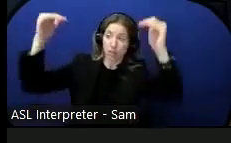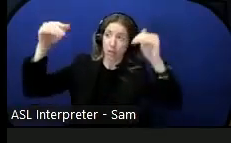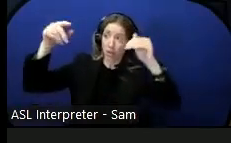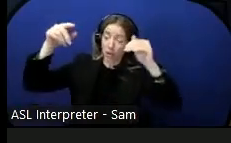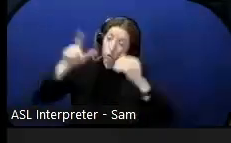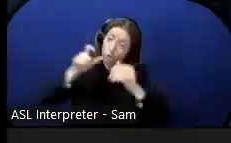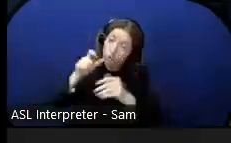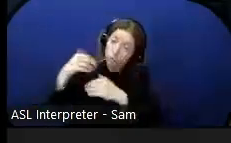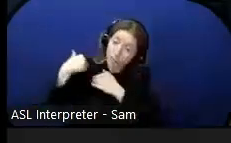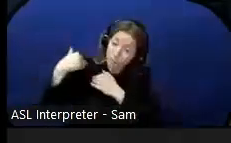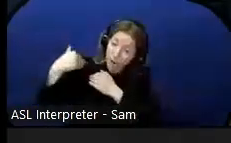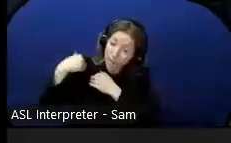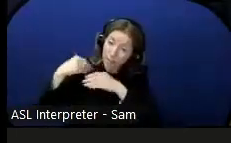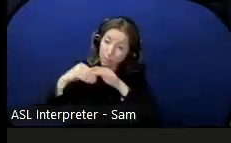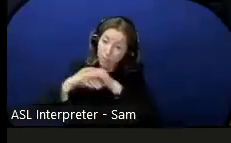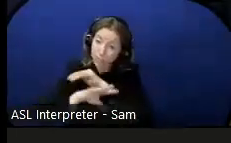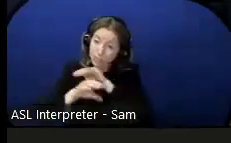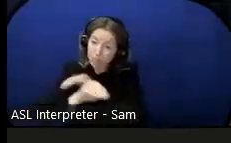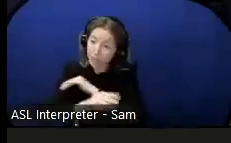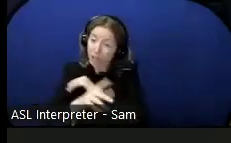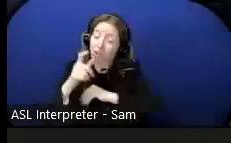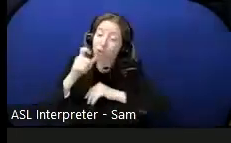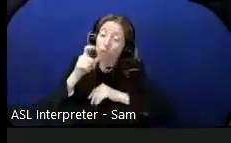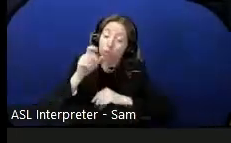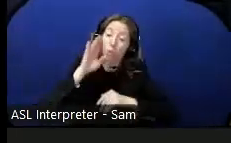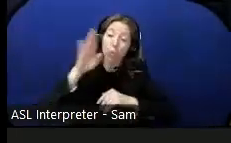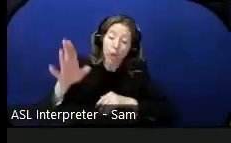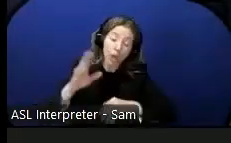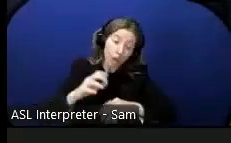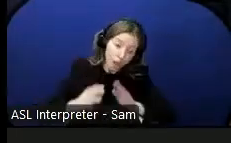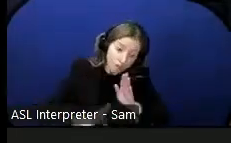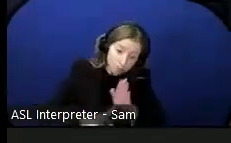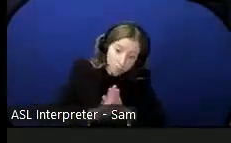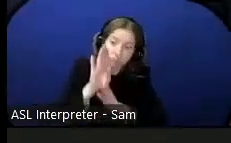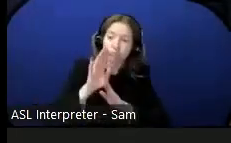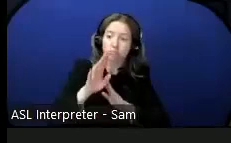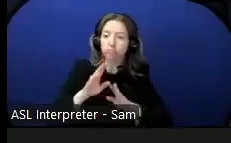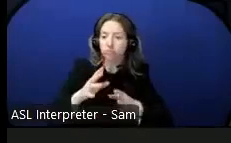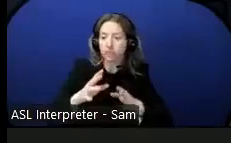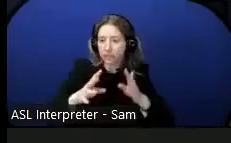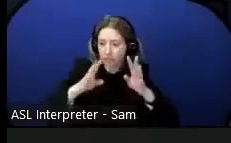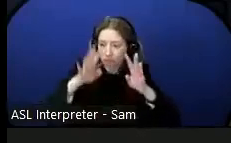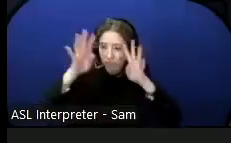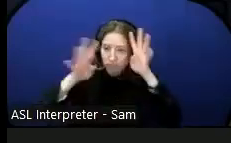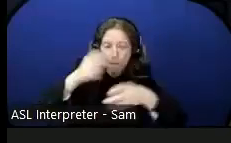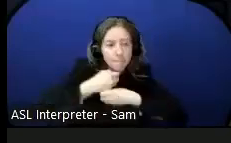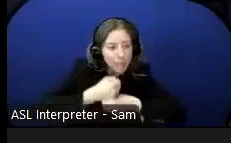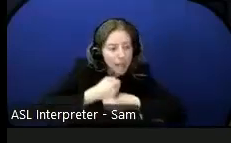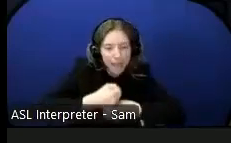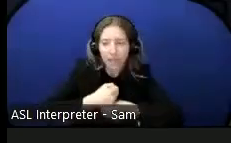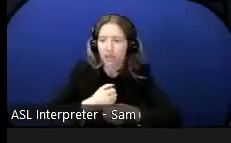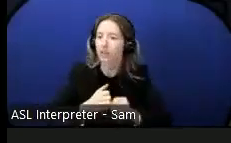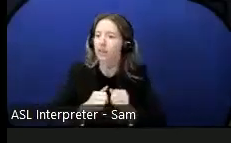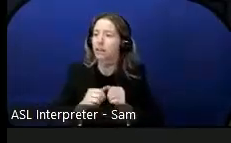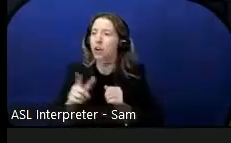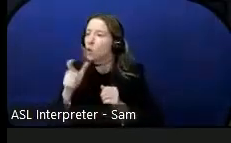is identified, developed, implemented, and supported. This slide shows an image of the W3C logo.